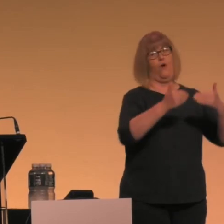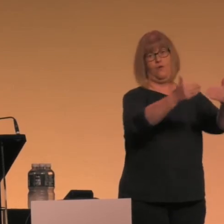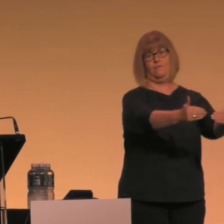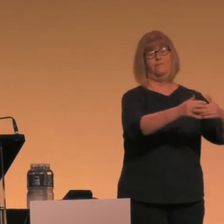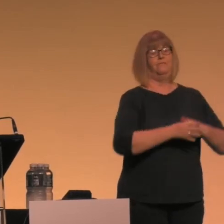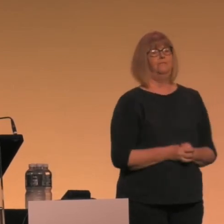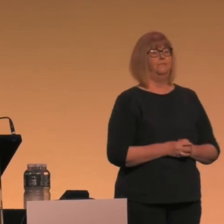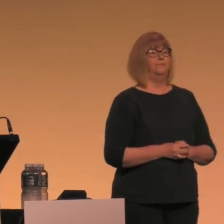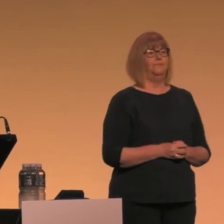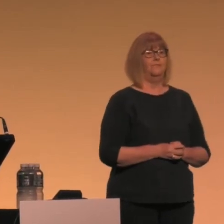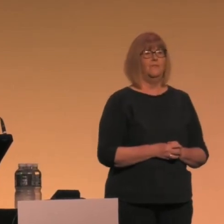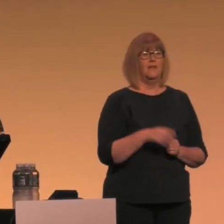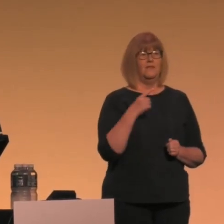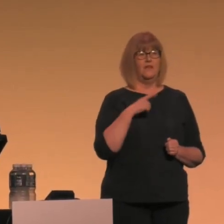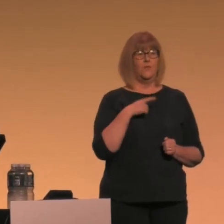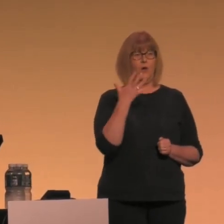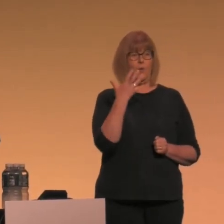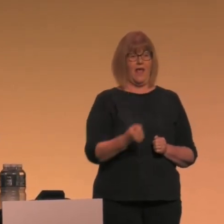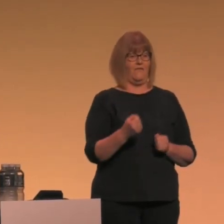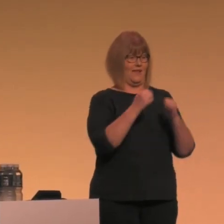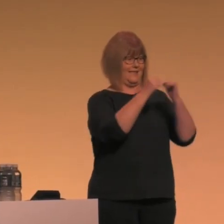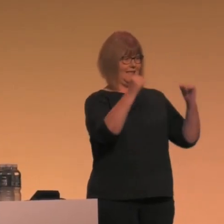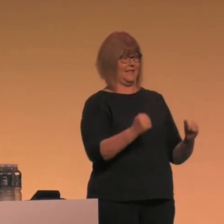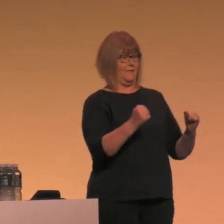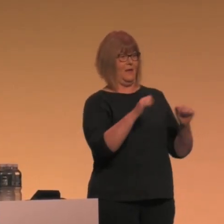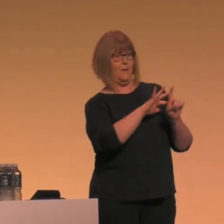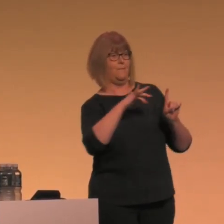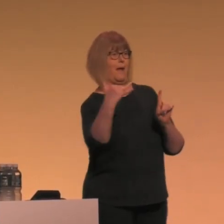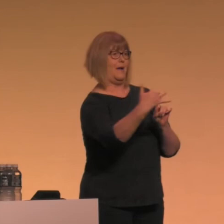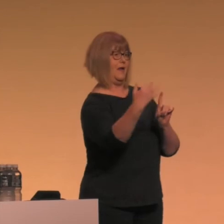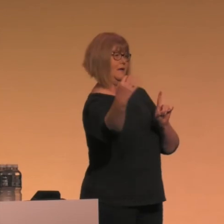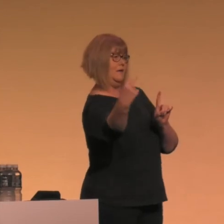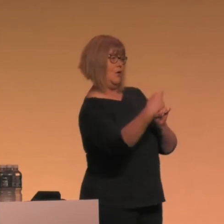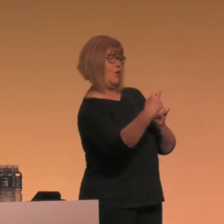Hint-- we get a system which to the public looks a whole lot more complicated than it needs to.